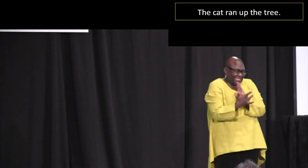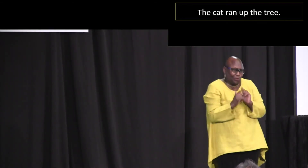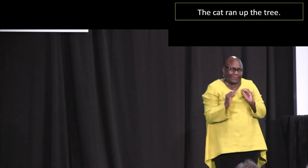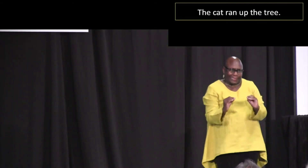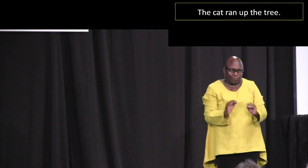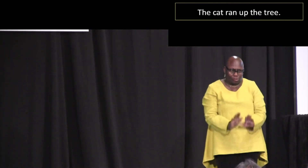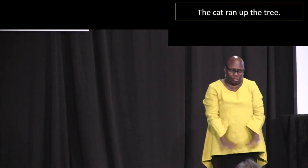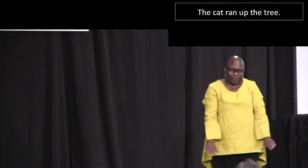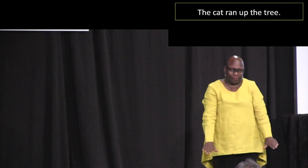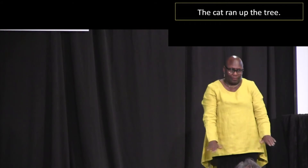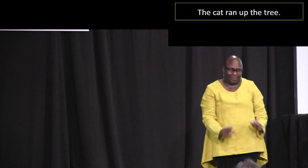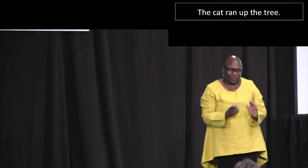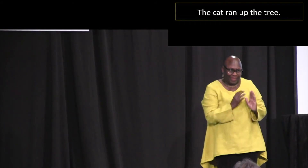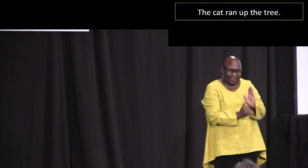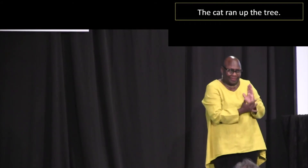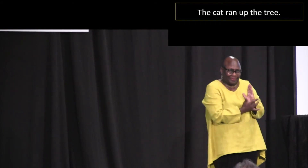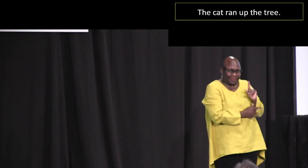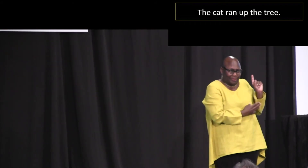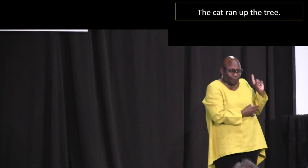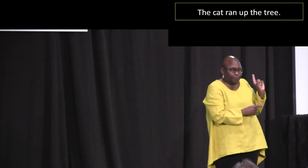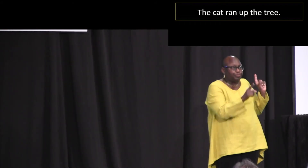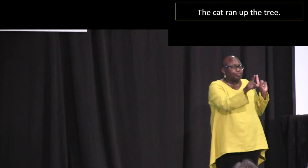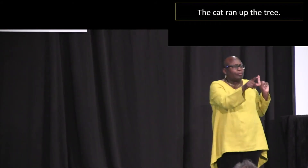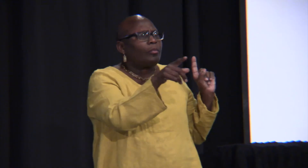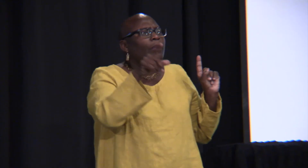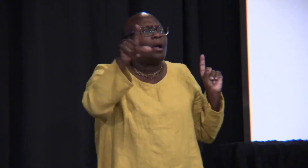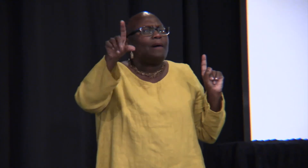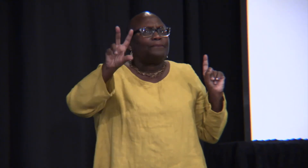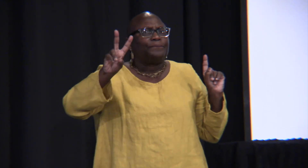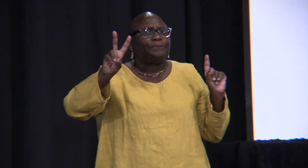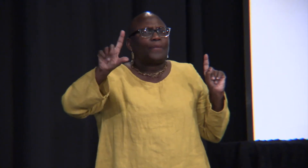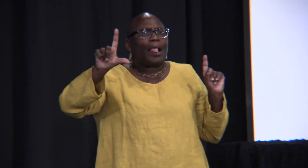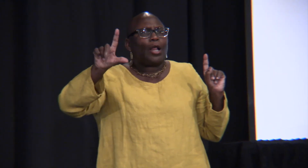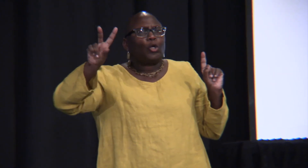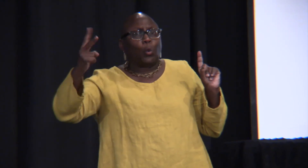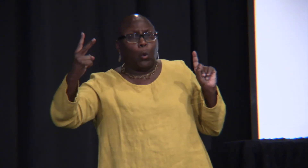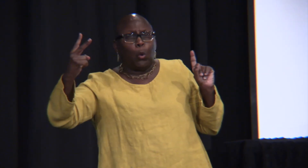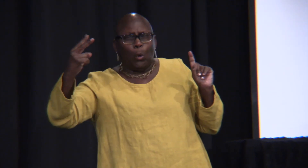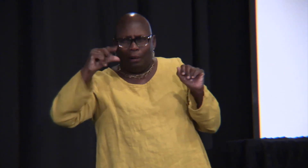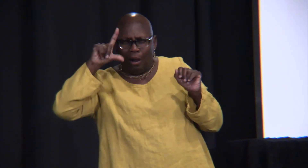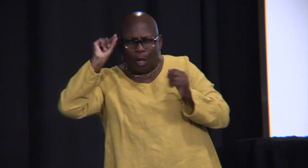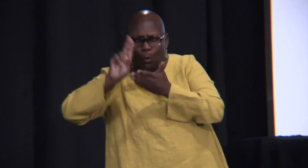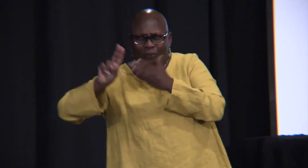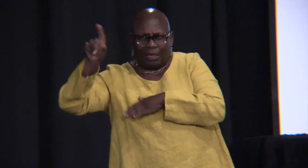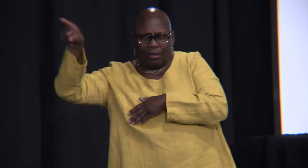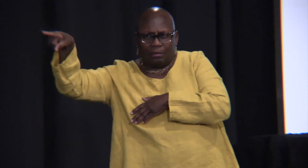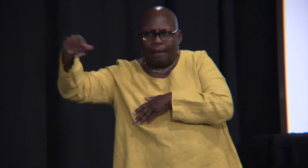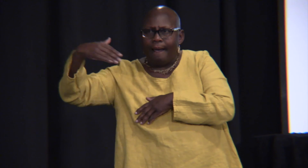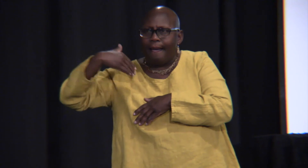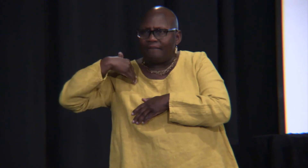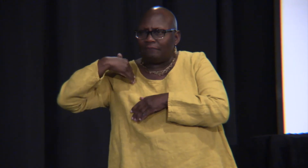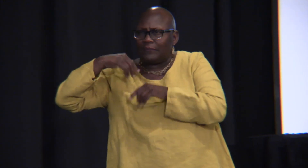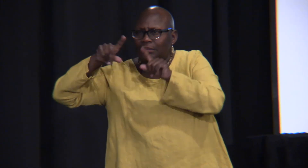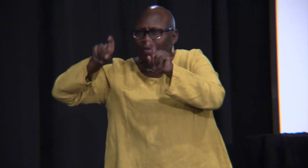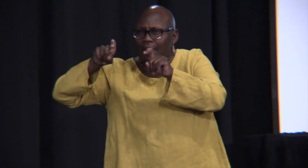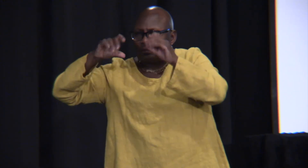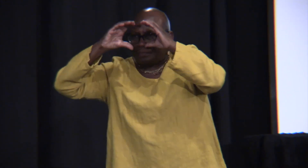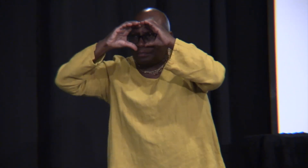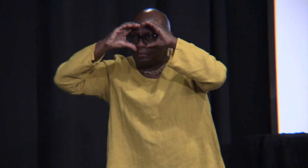That's an RTS process. Guided reading would have you in essence draw each word